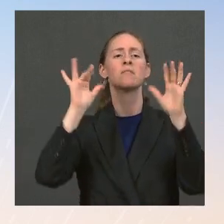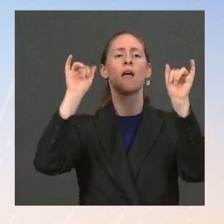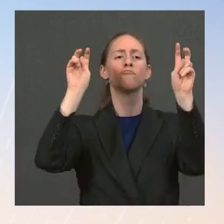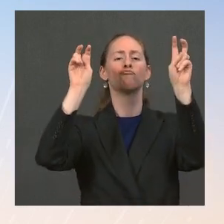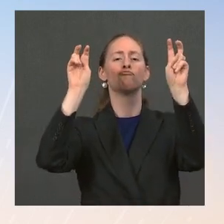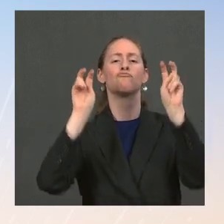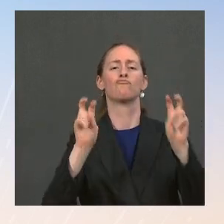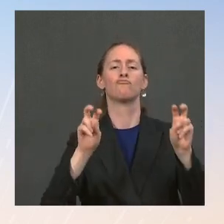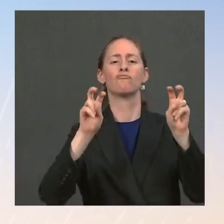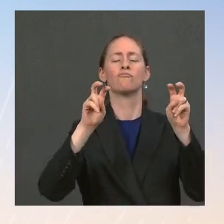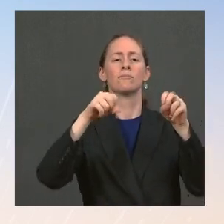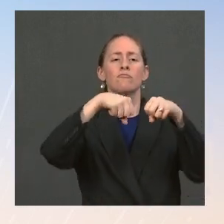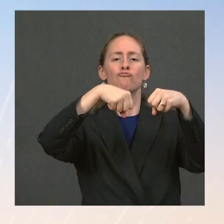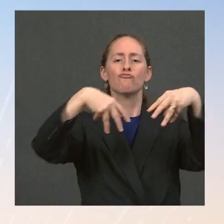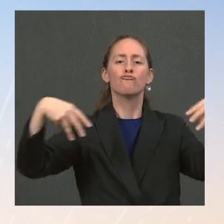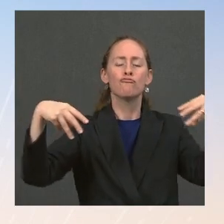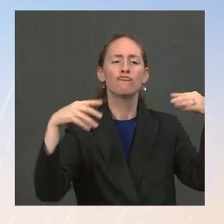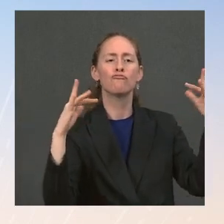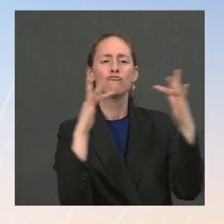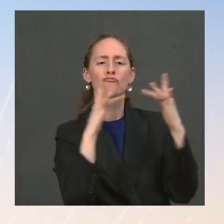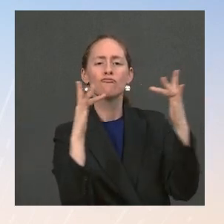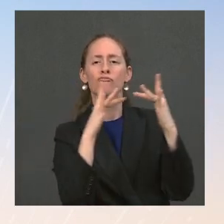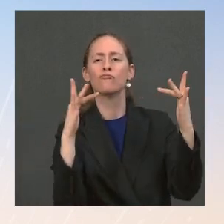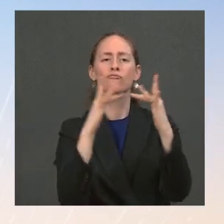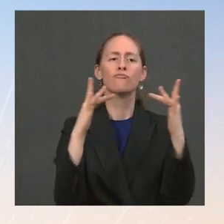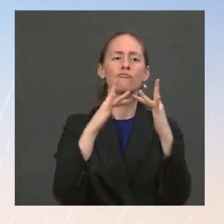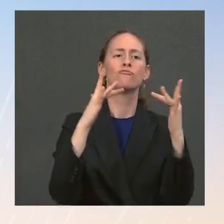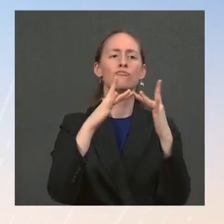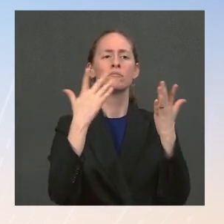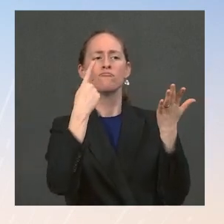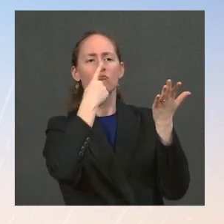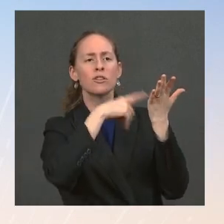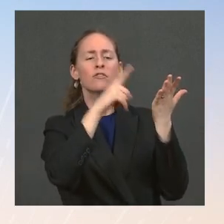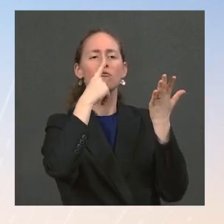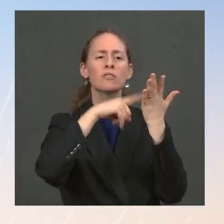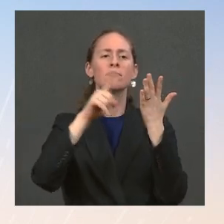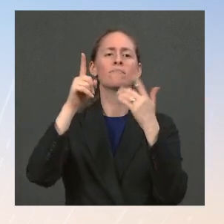or leaders from our national security team, about how we can continue to move forward on a range of issues,